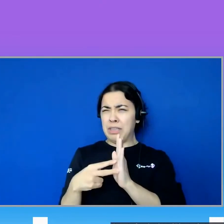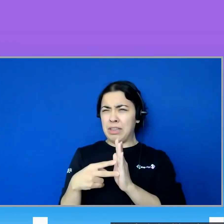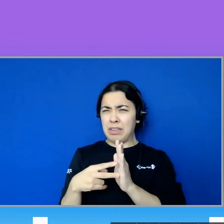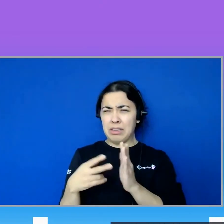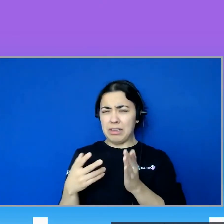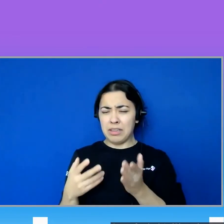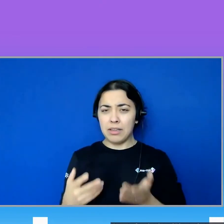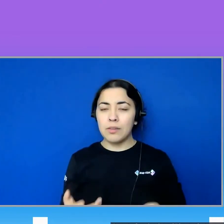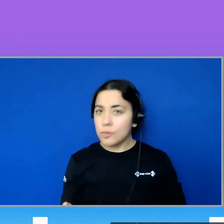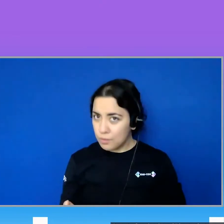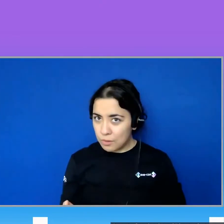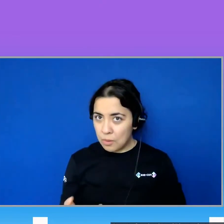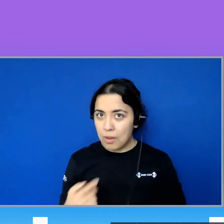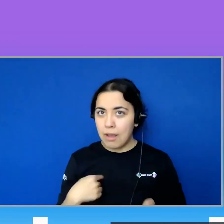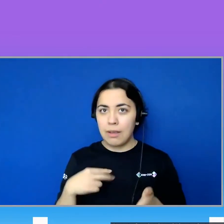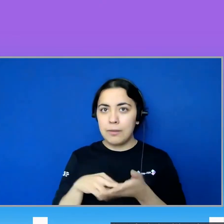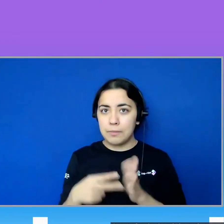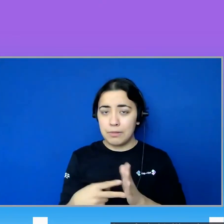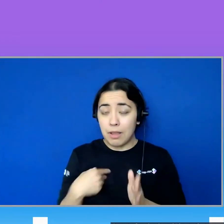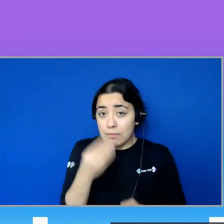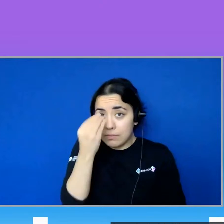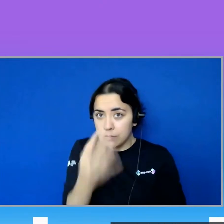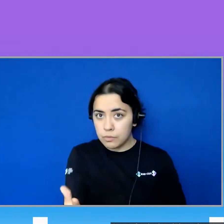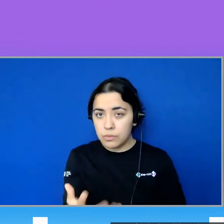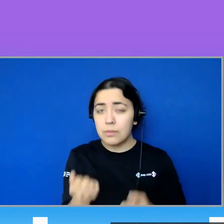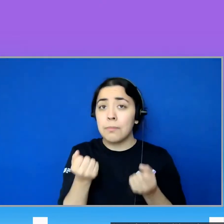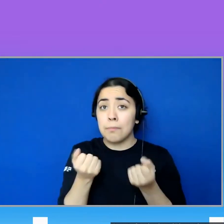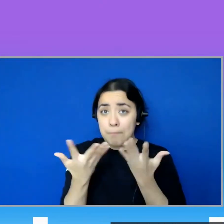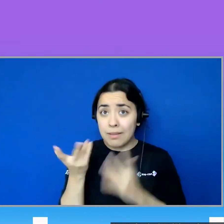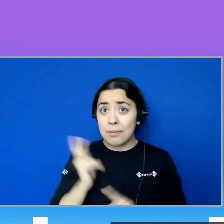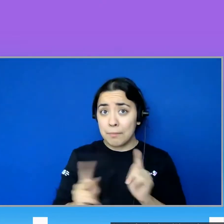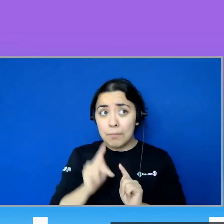you mean, nobody would want? What I'm saying to you is they